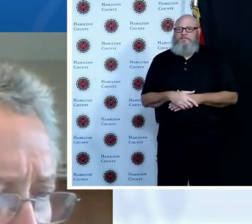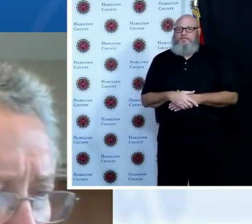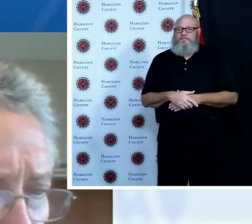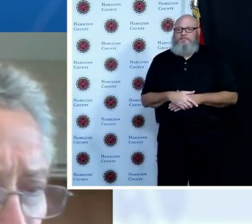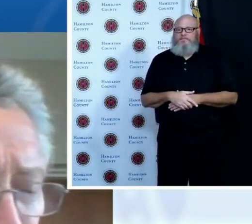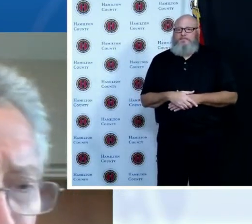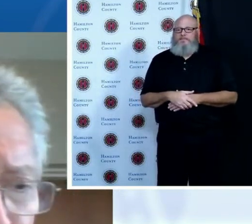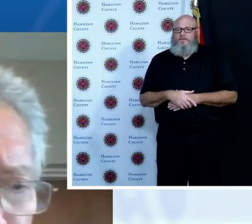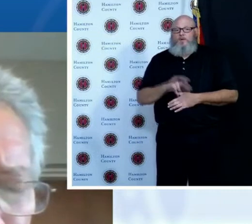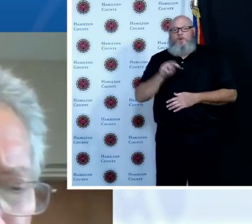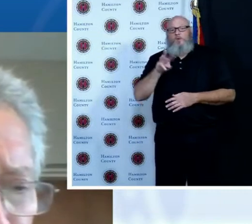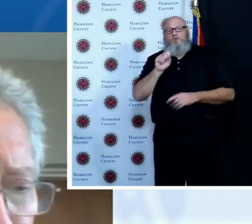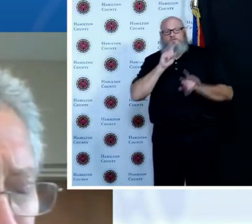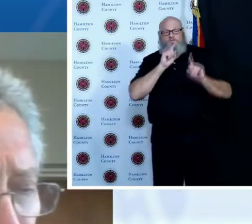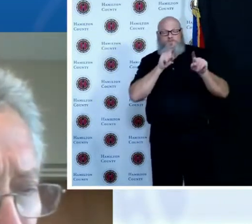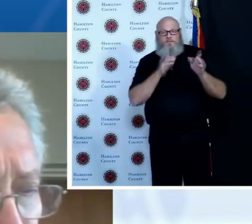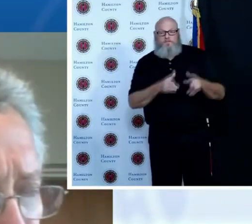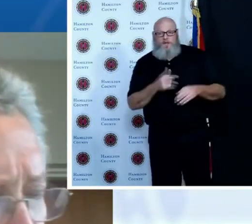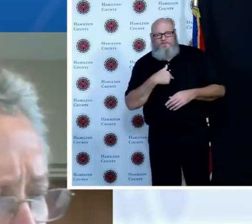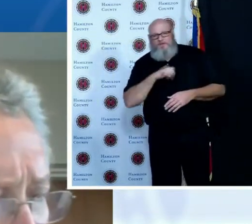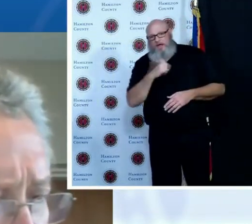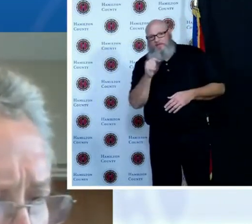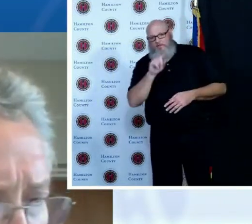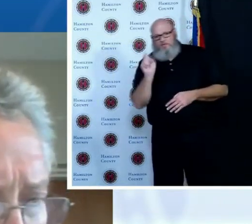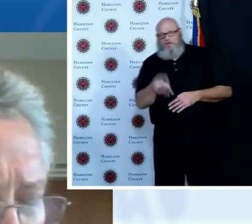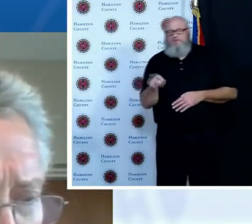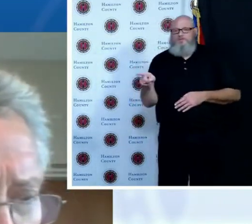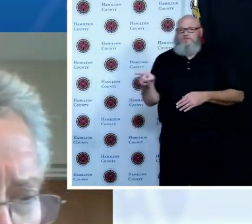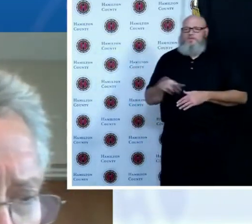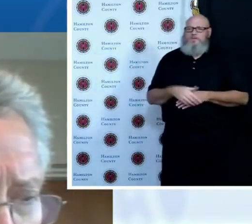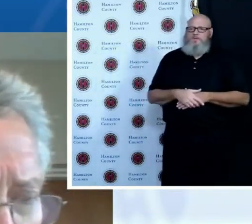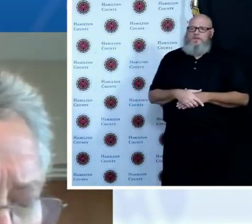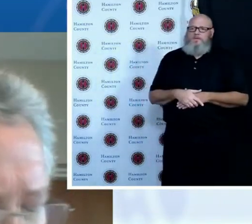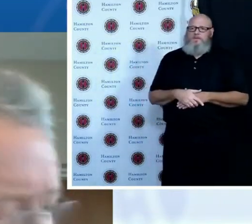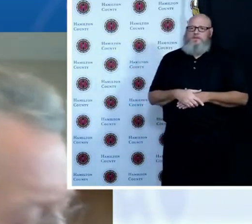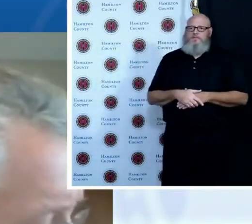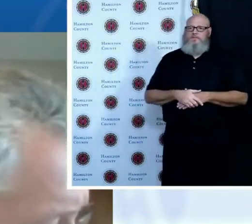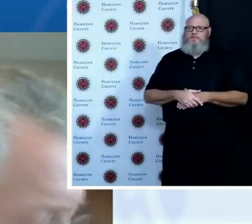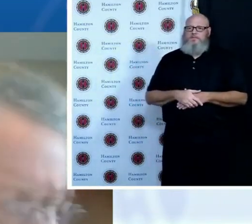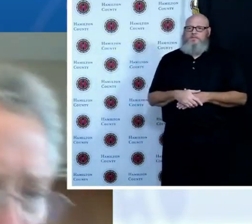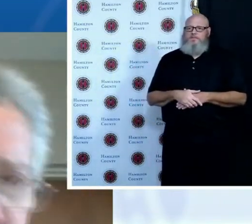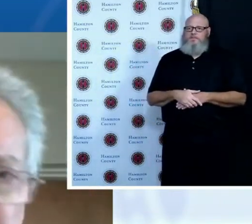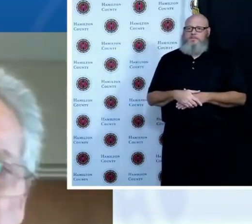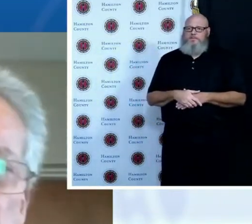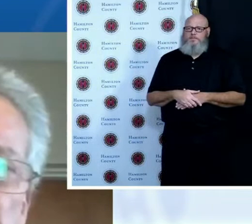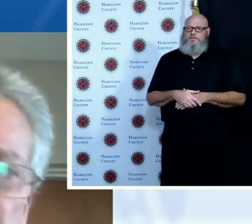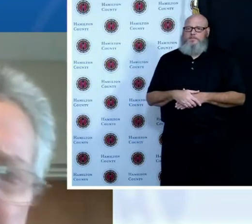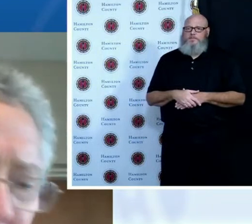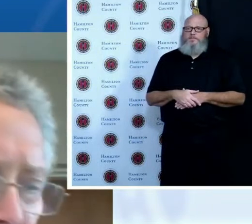and from others but how do you interested to hearing from you as a medical professional how